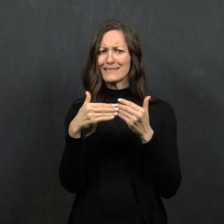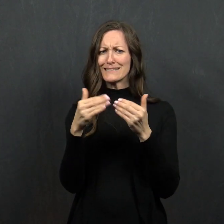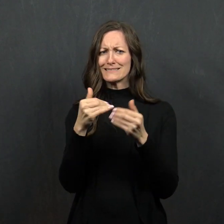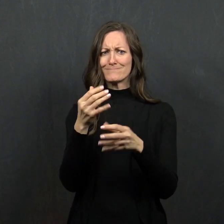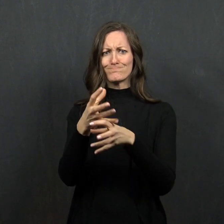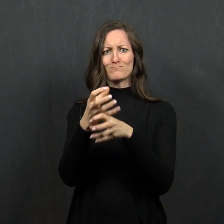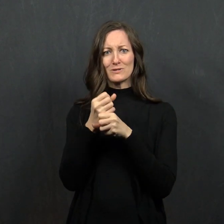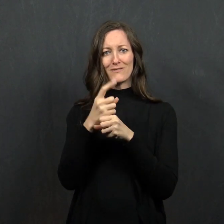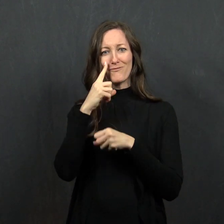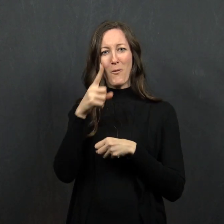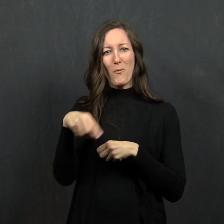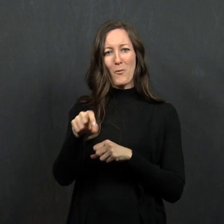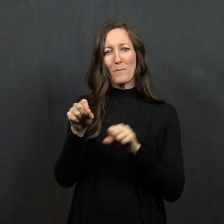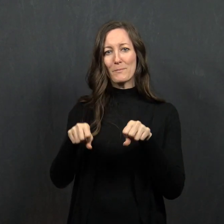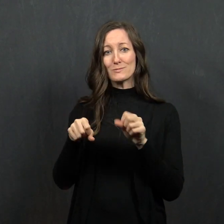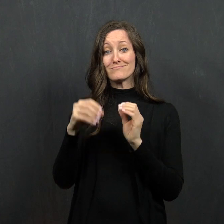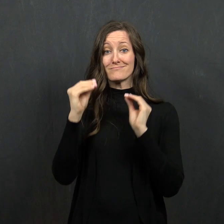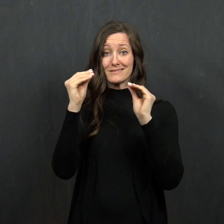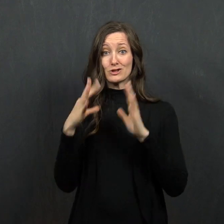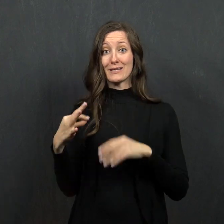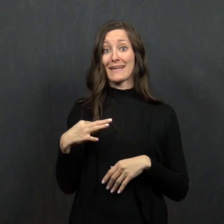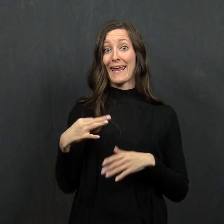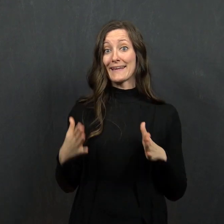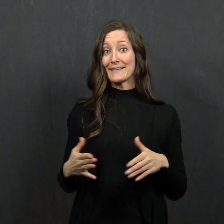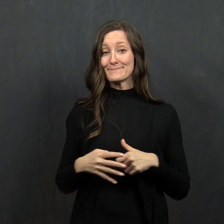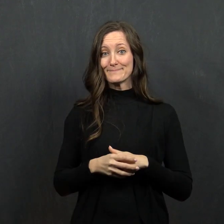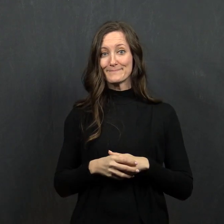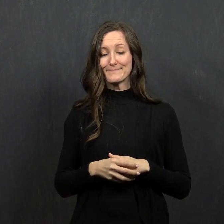and attainable to potential teacher candidates.”